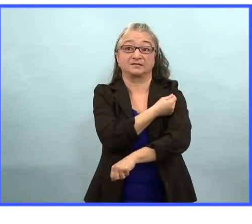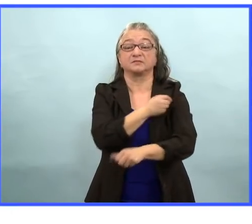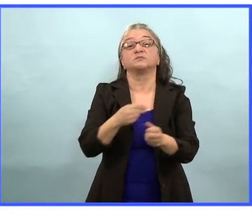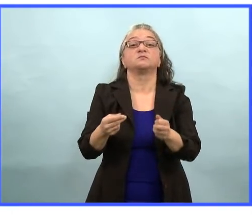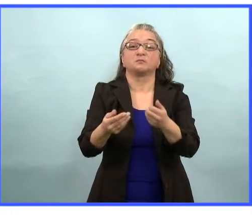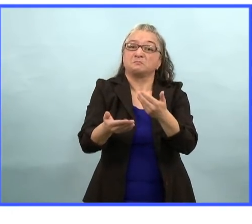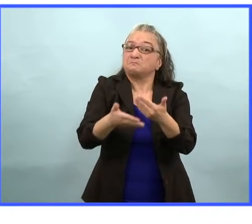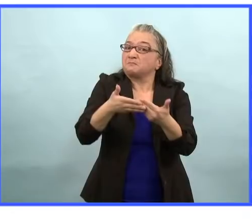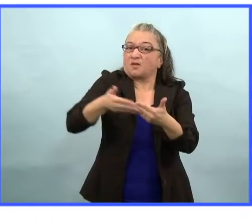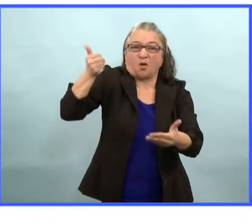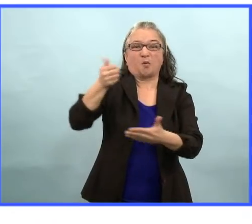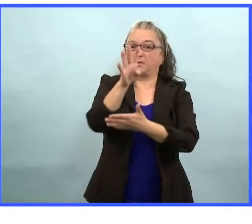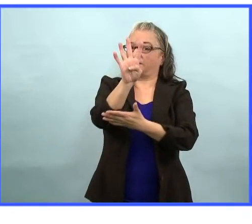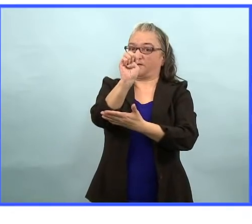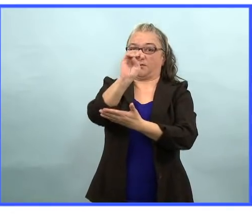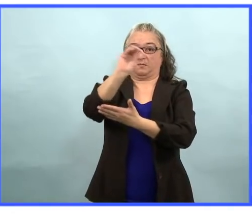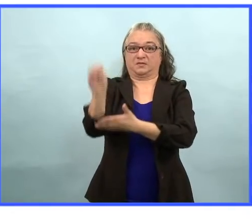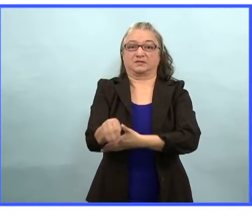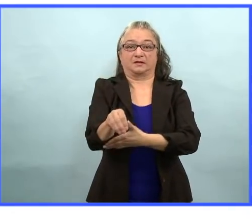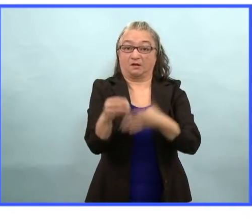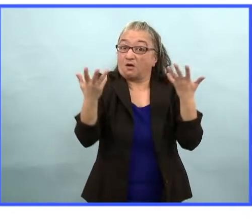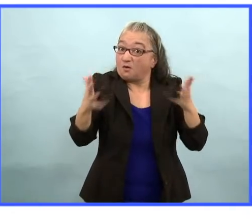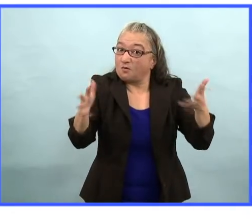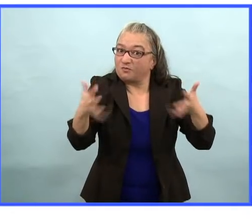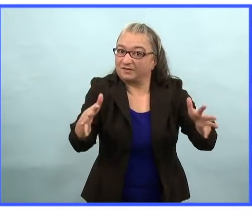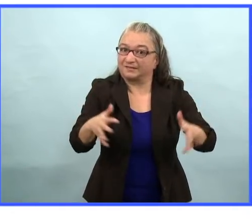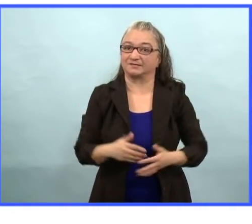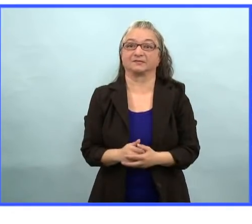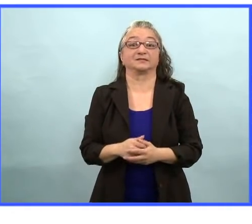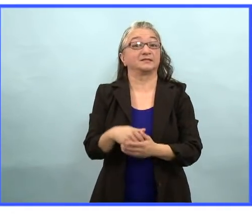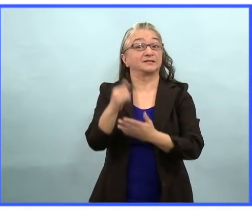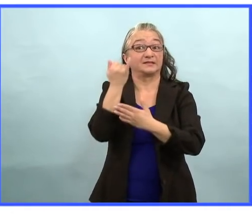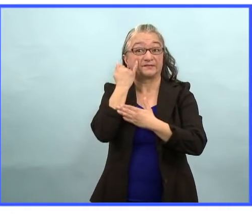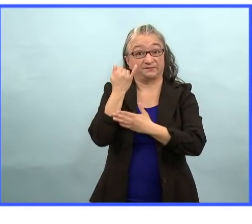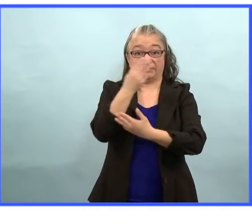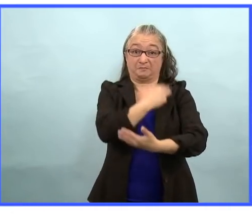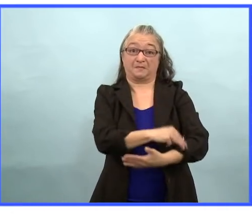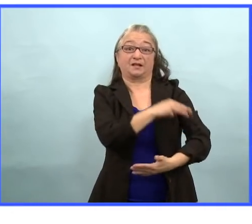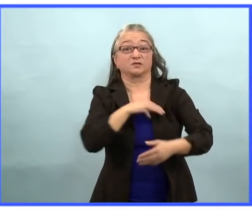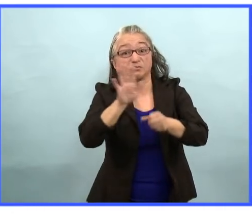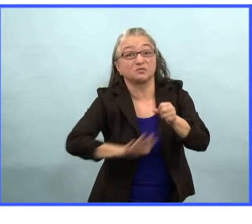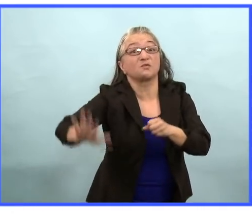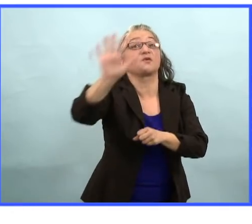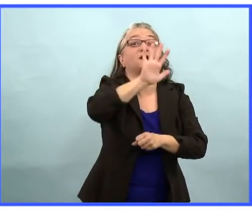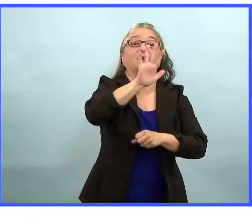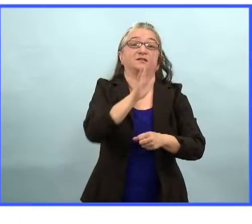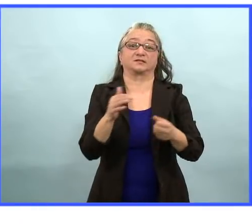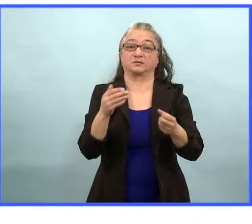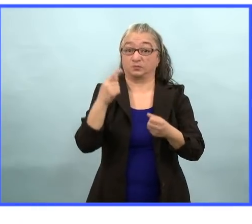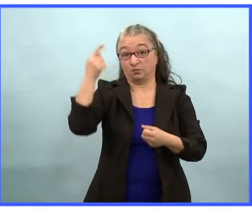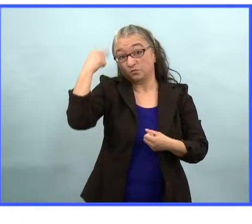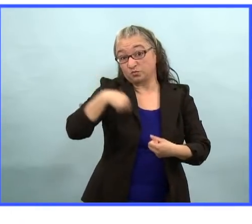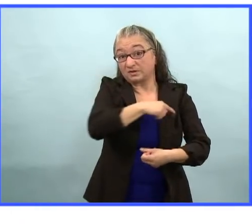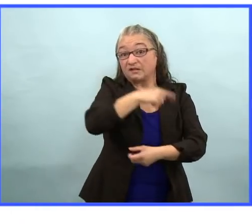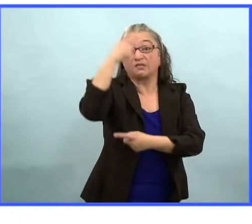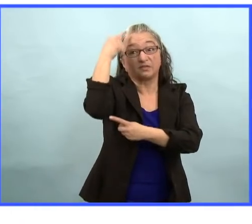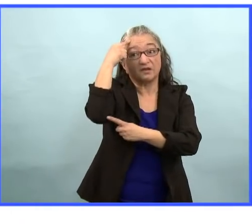if this was proportional to the population size alone we would expect it to be about 36 of those